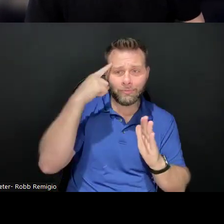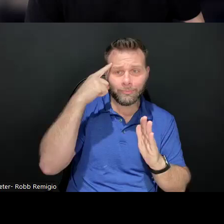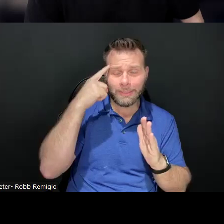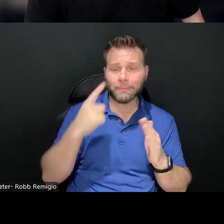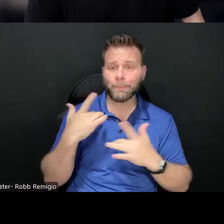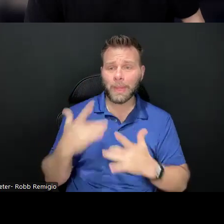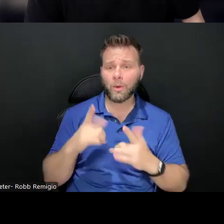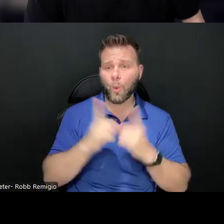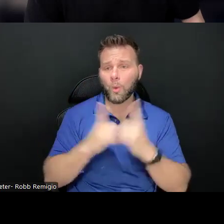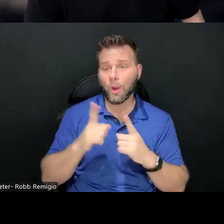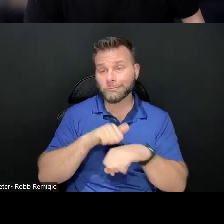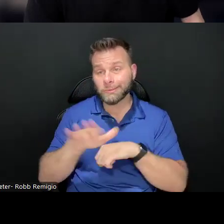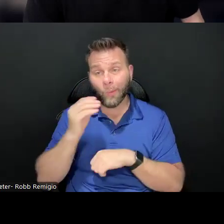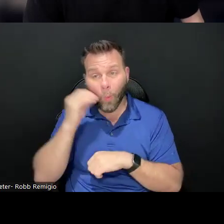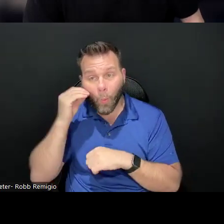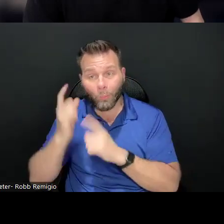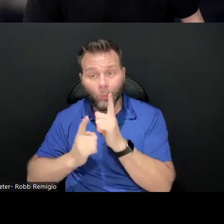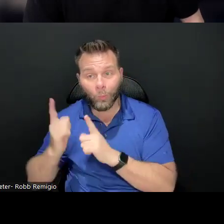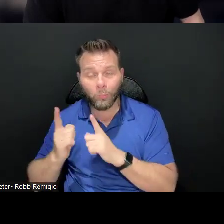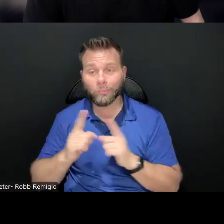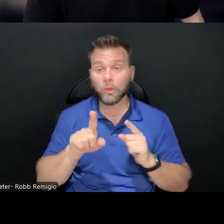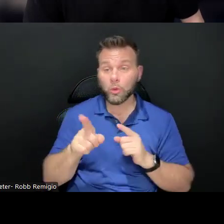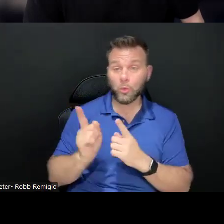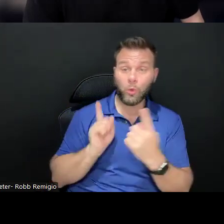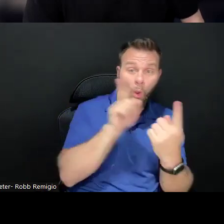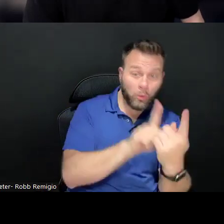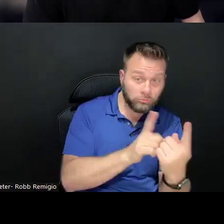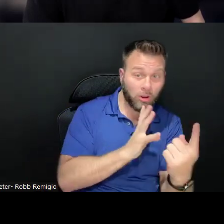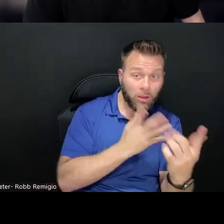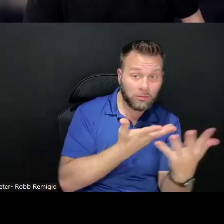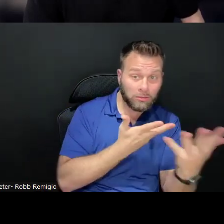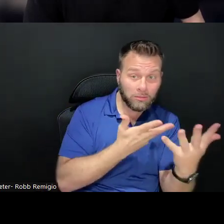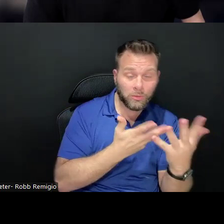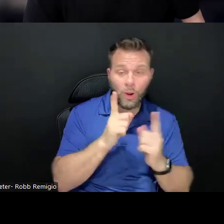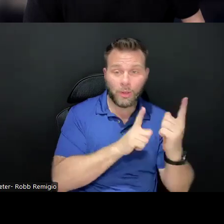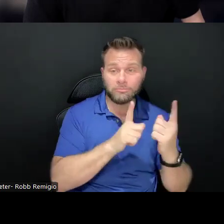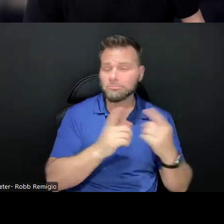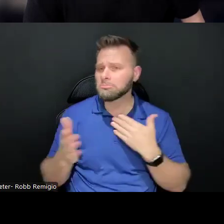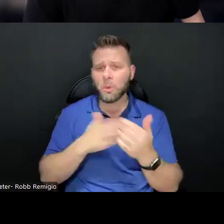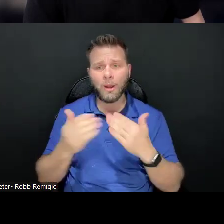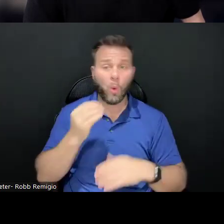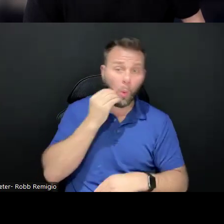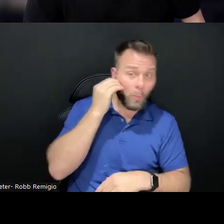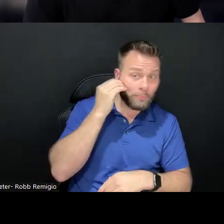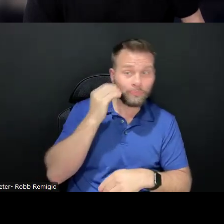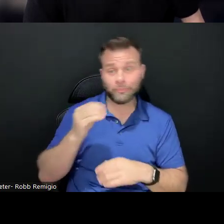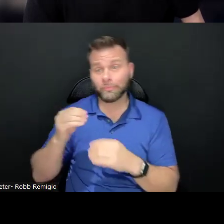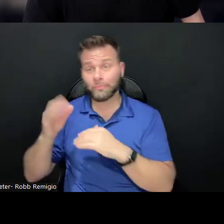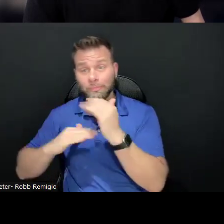You send somebody to somebody's home, you go to talk to somebody, and you still have to provide reasonable accommodation whetheron site or